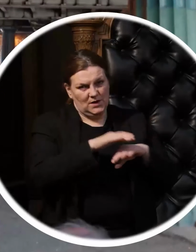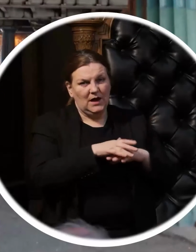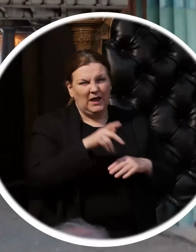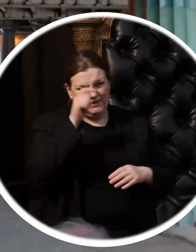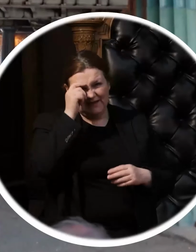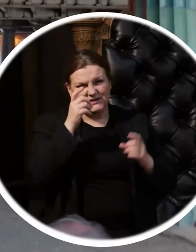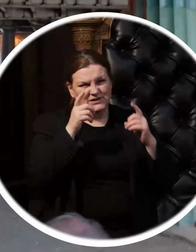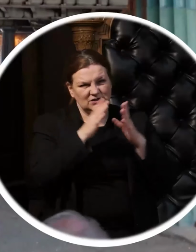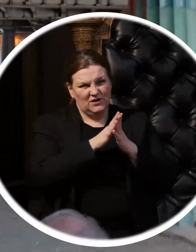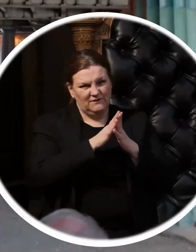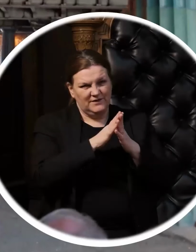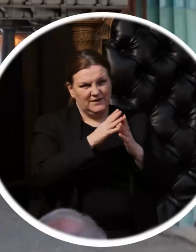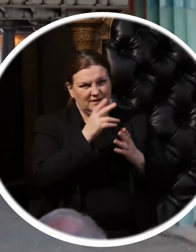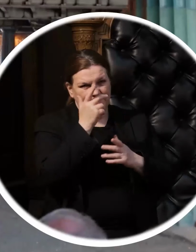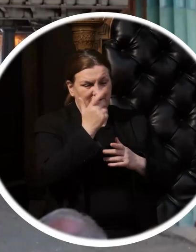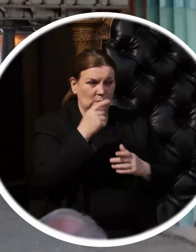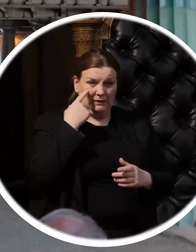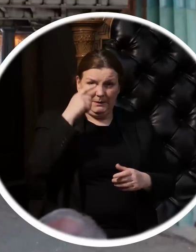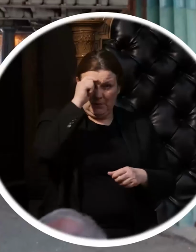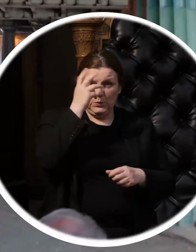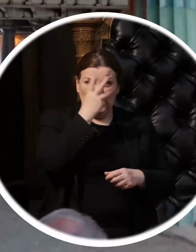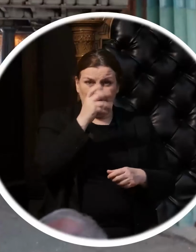If we think of William Dargan shoved into a corner,